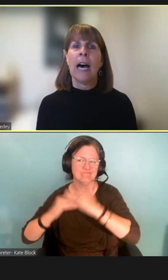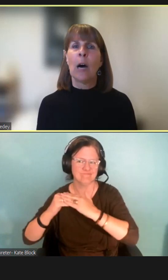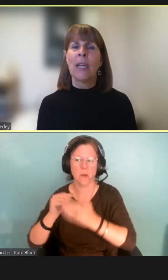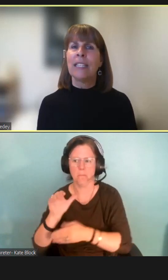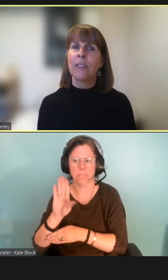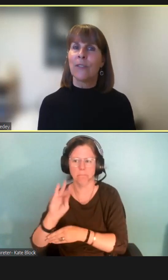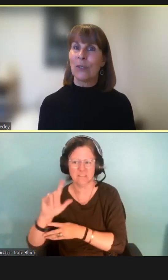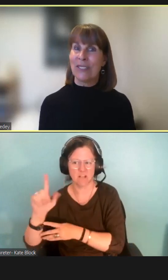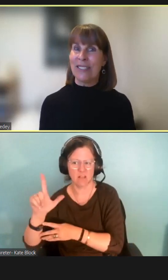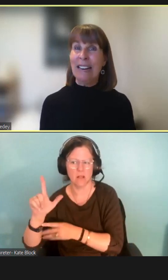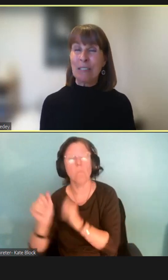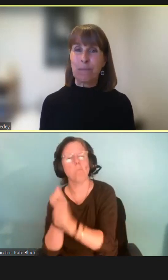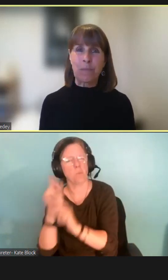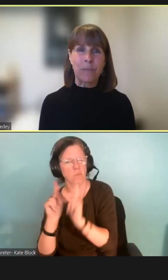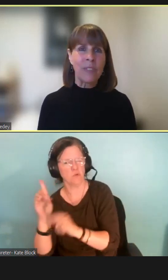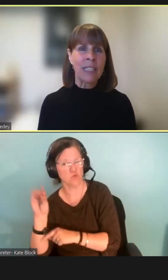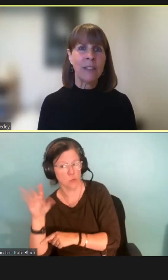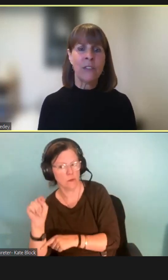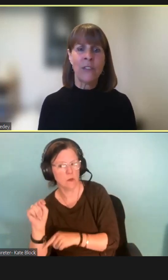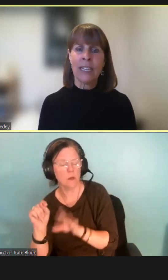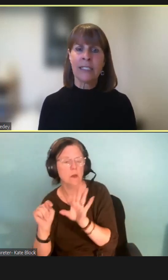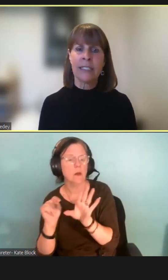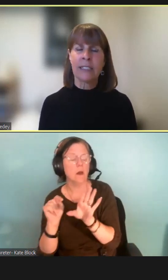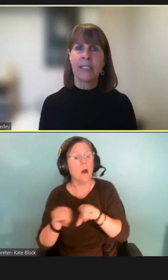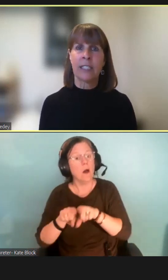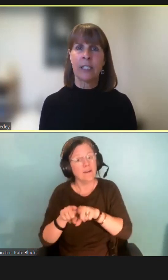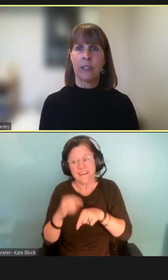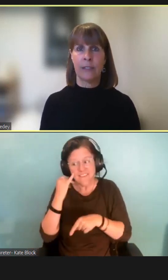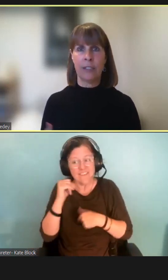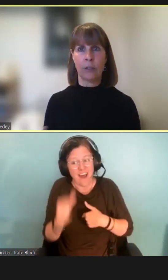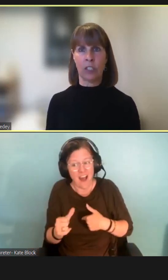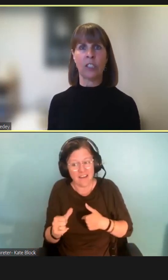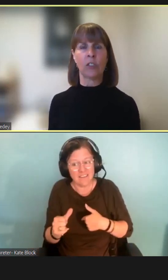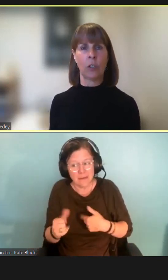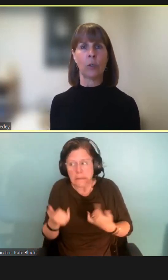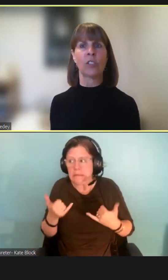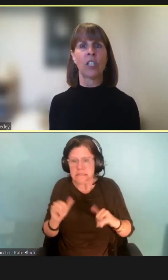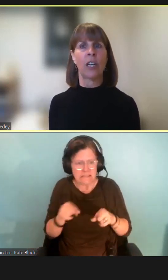um and even if there's not the fact that the interventionist knows the child